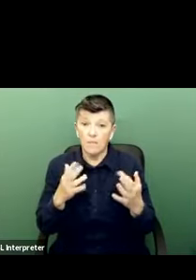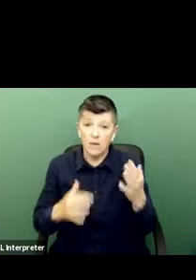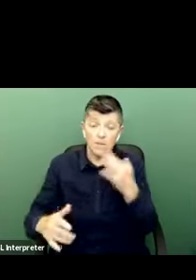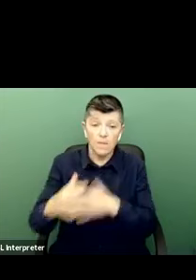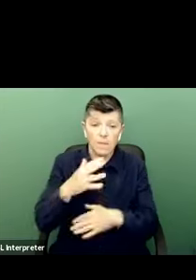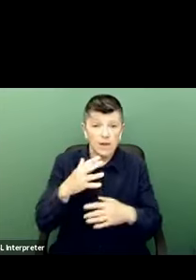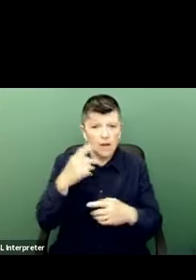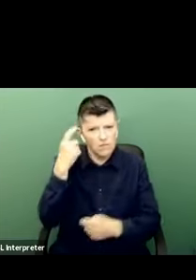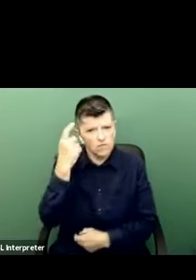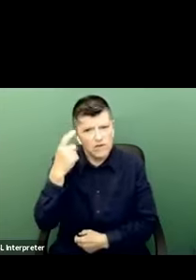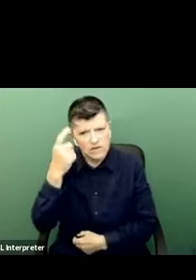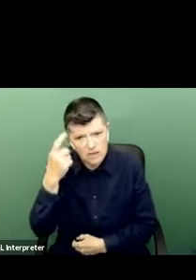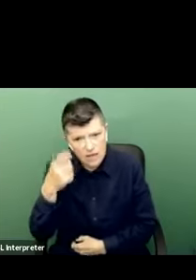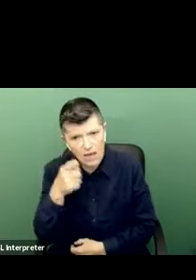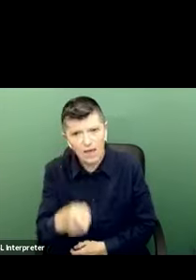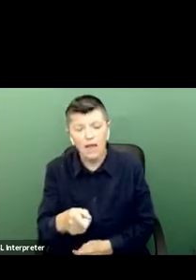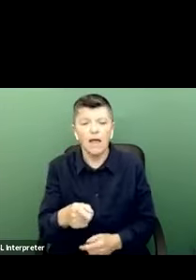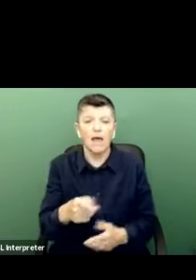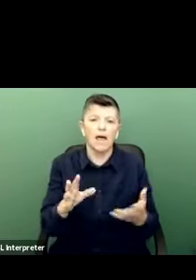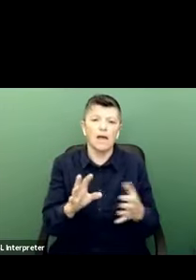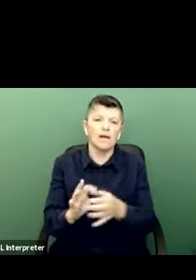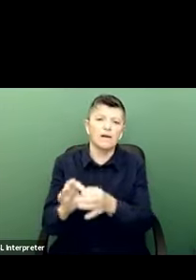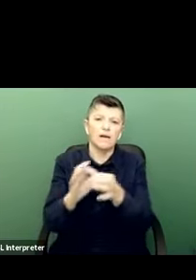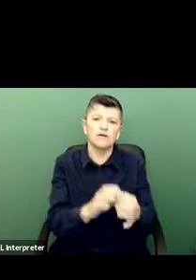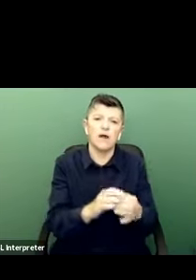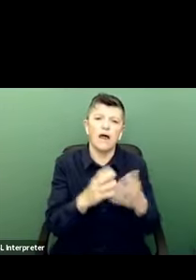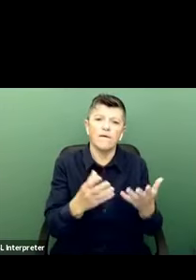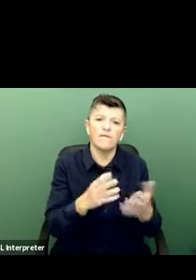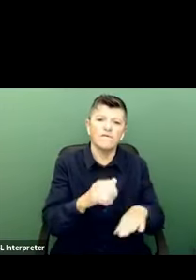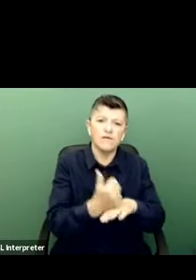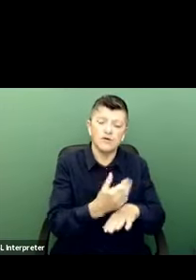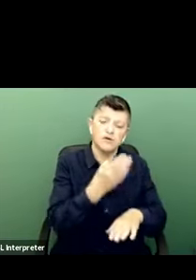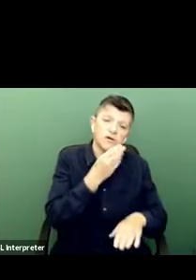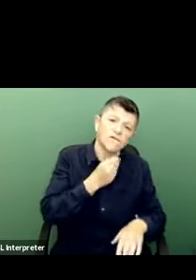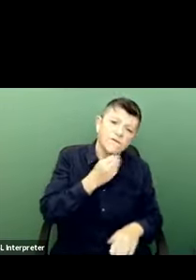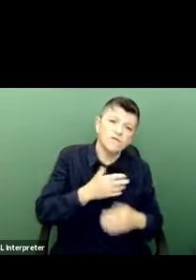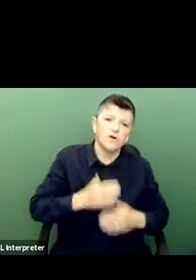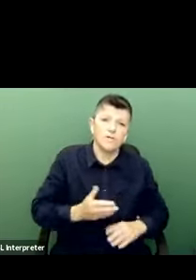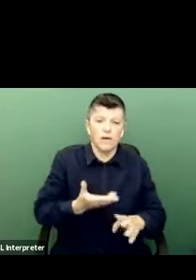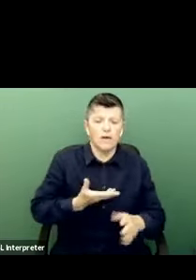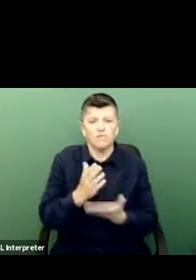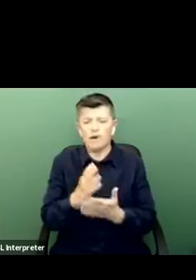ability of unobstructed discussion, an audience would know has been